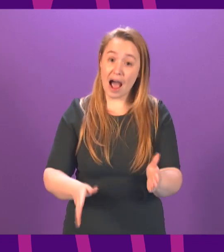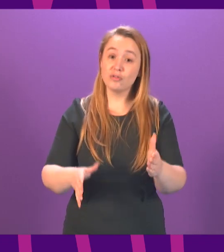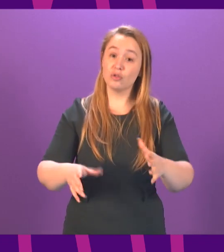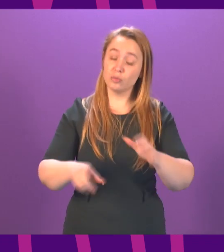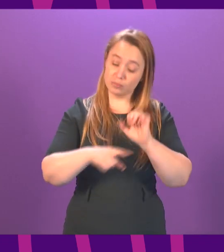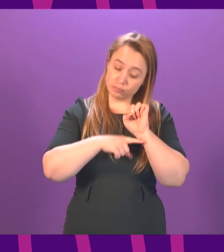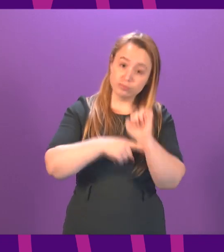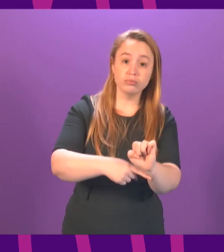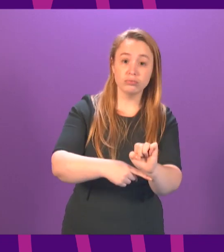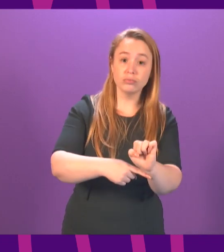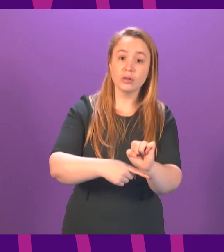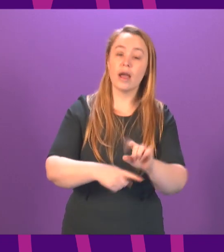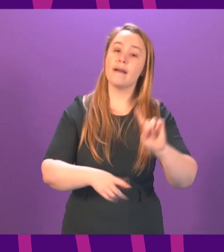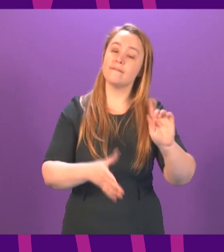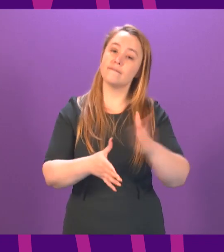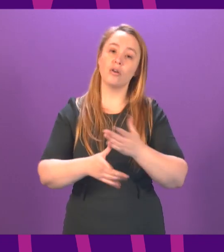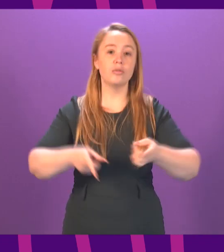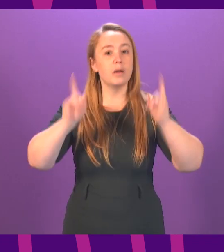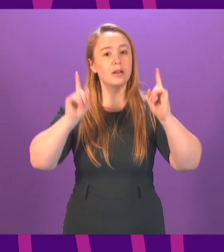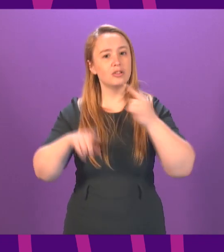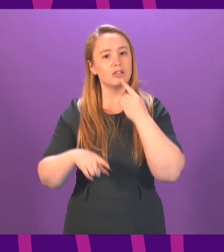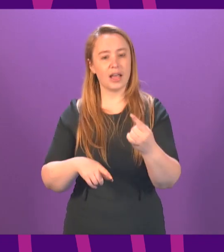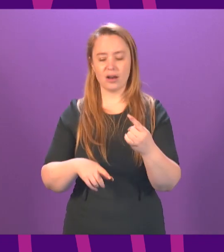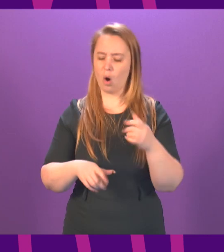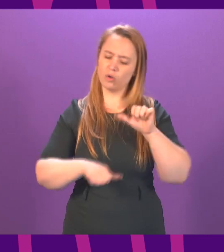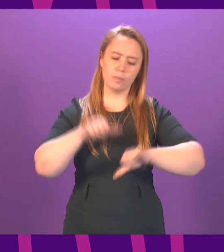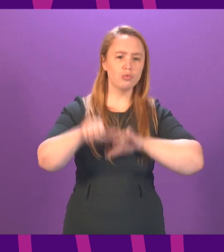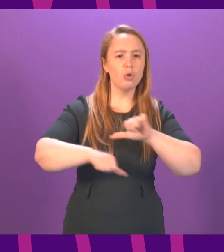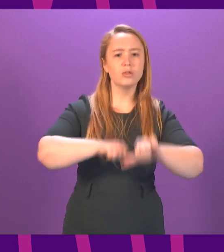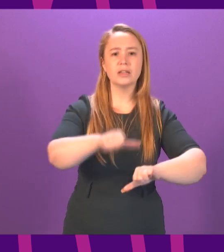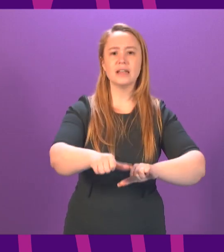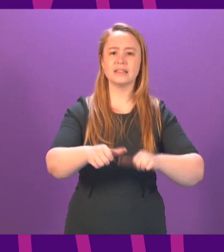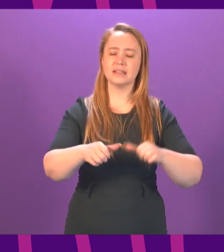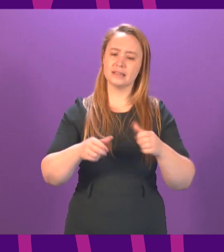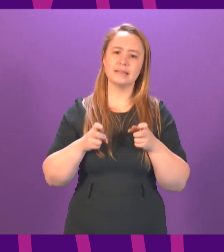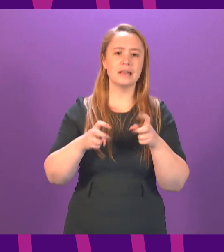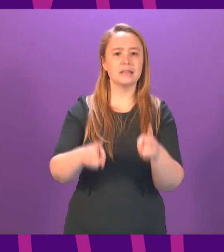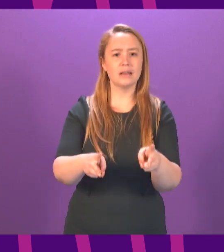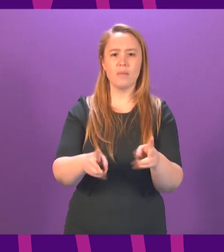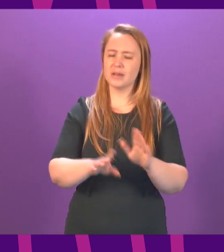says that it is not to do with the ordering system, so why are we so far behind England?